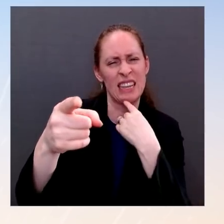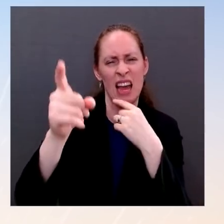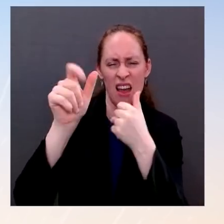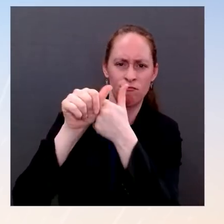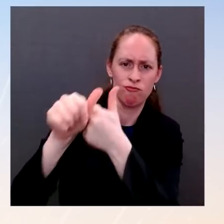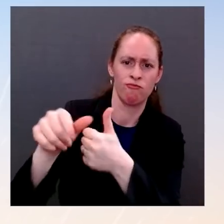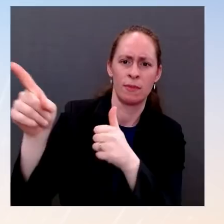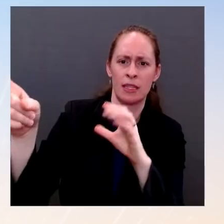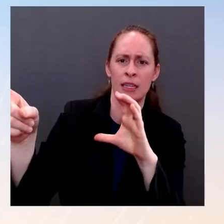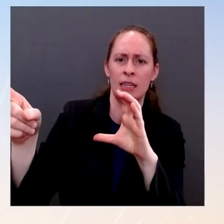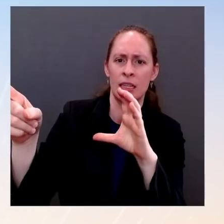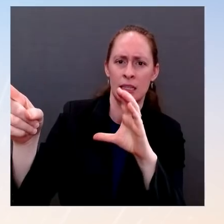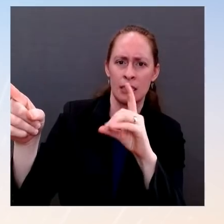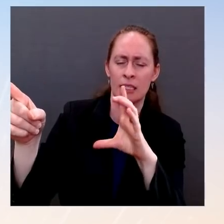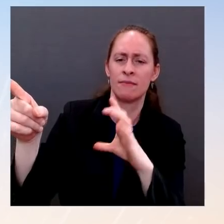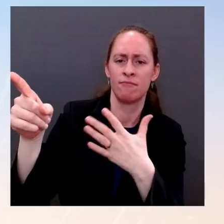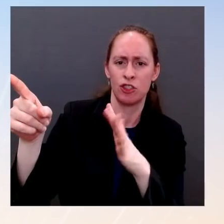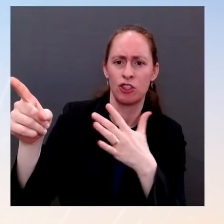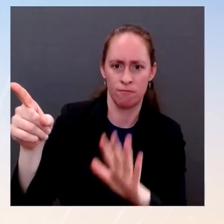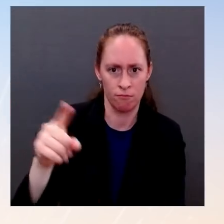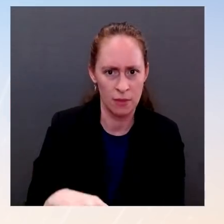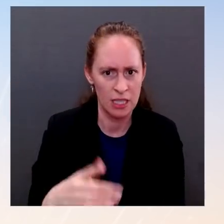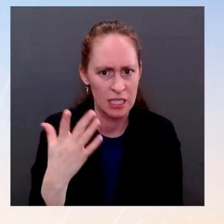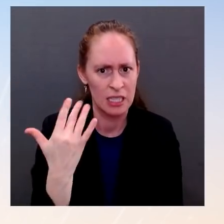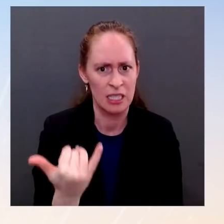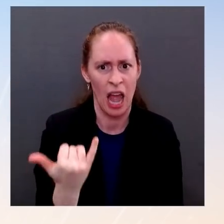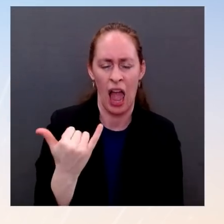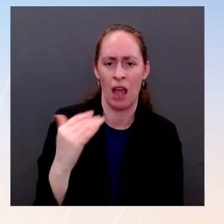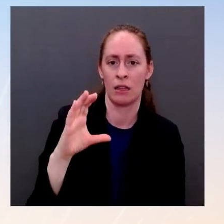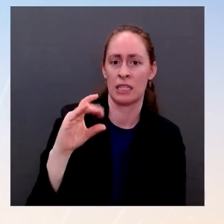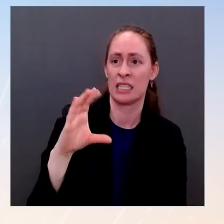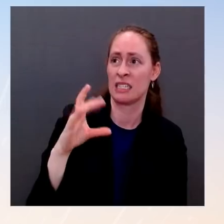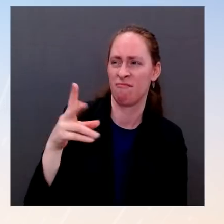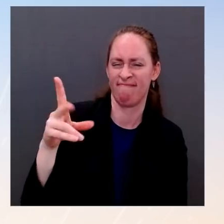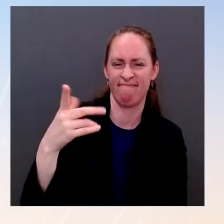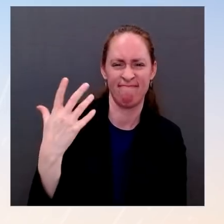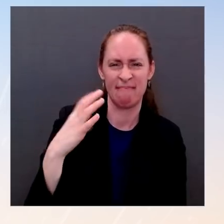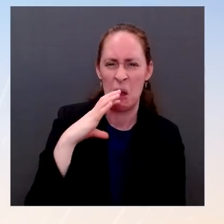of what states across the country are doing? And how do you all reconcile that? Ms. Psaki: Well, what I can tell you